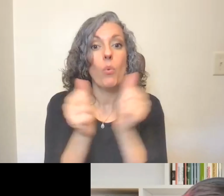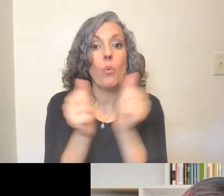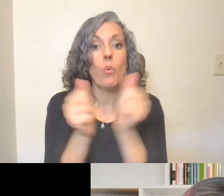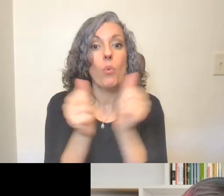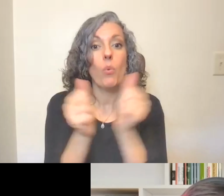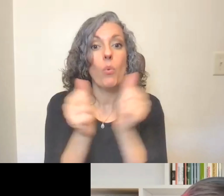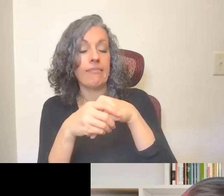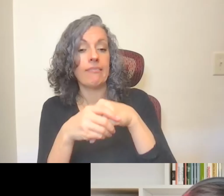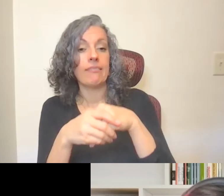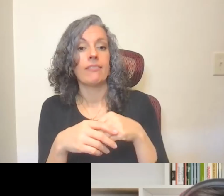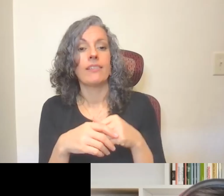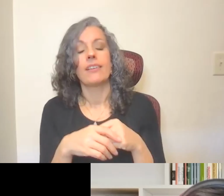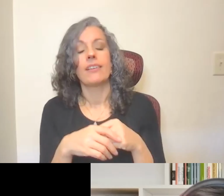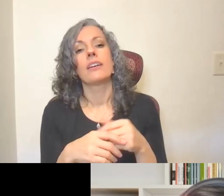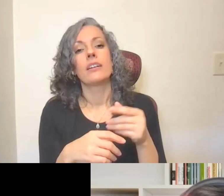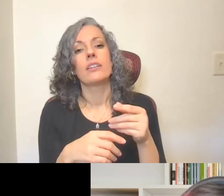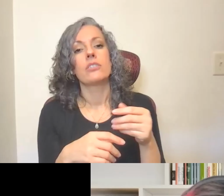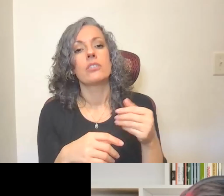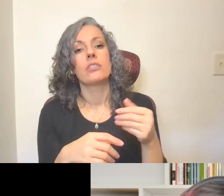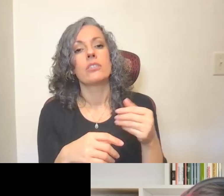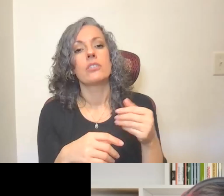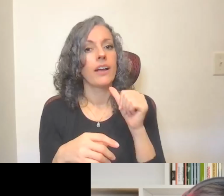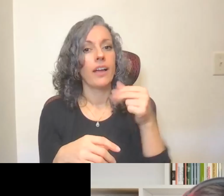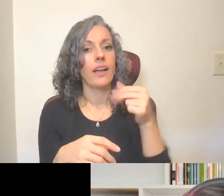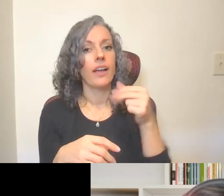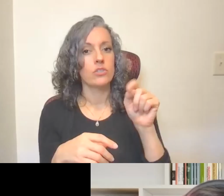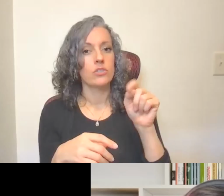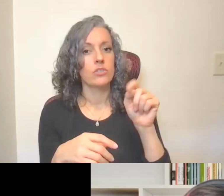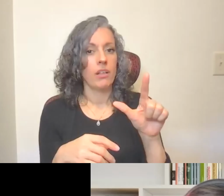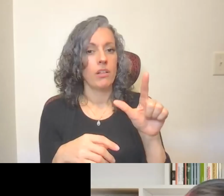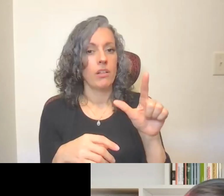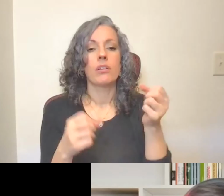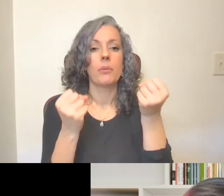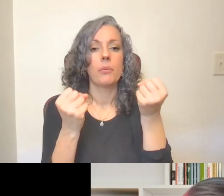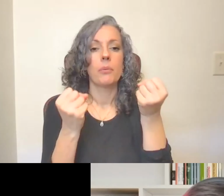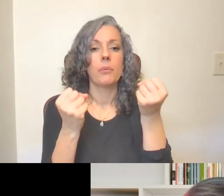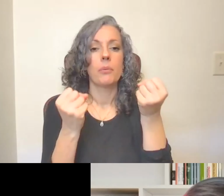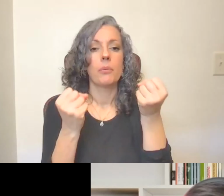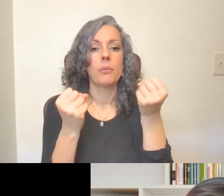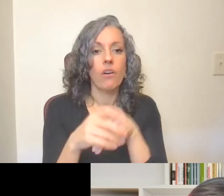I had more HTML knowledge than the front-end developers I was working with. So at some point,